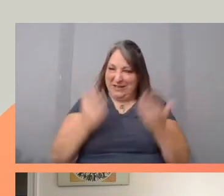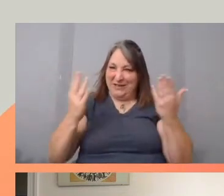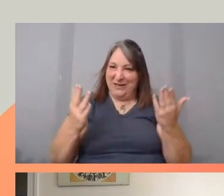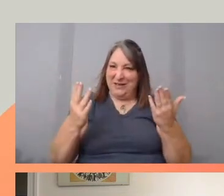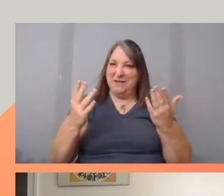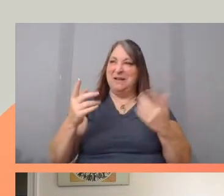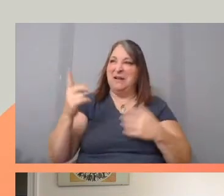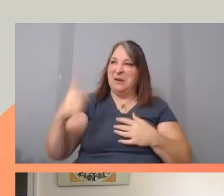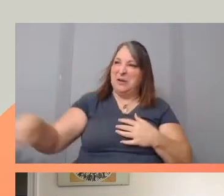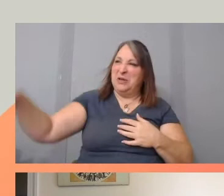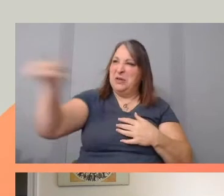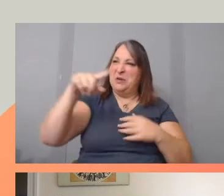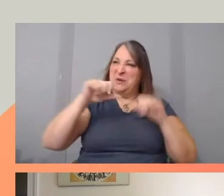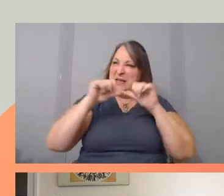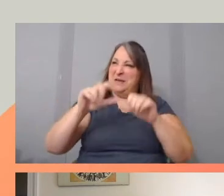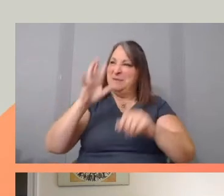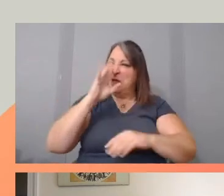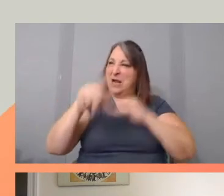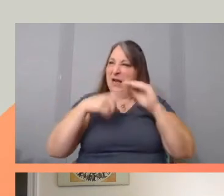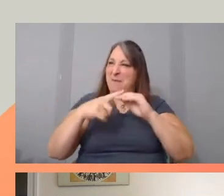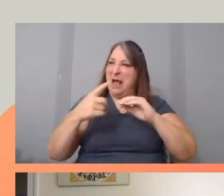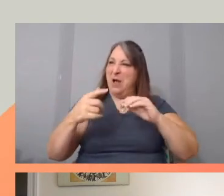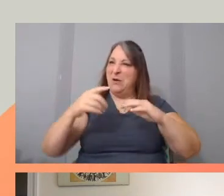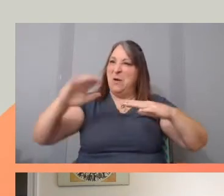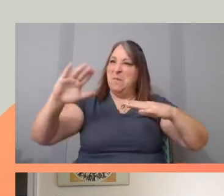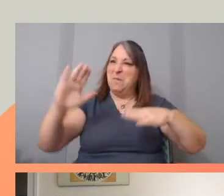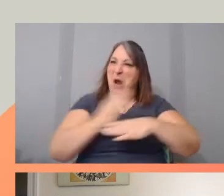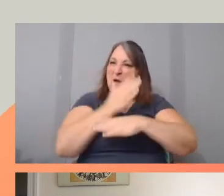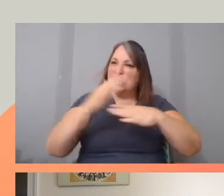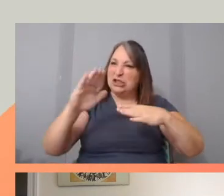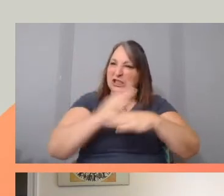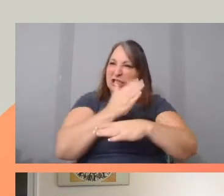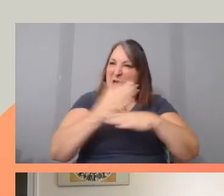about partnership and what independence are bringing